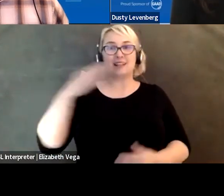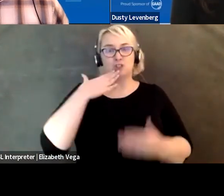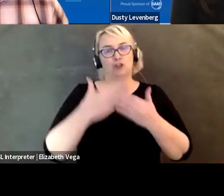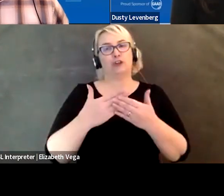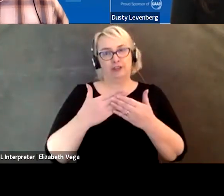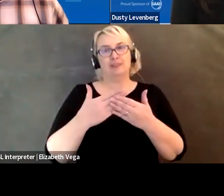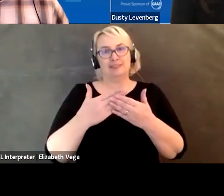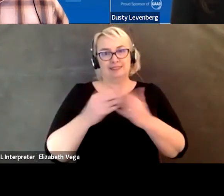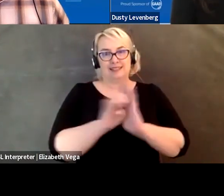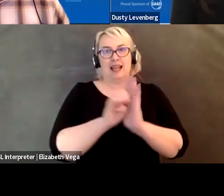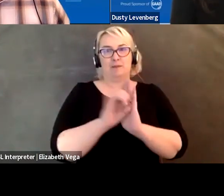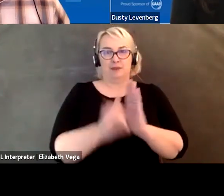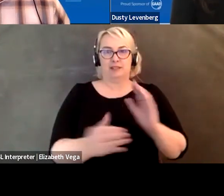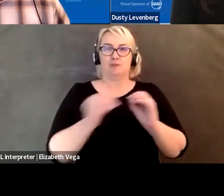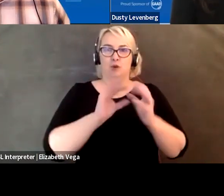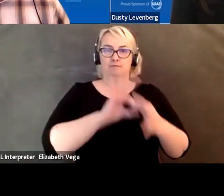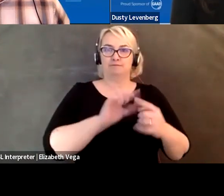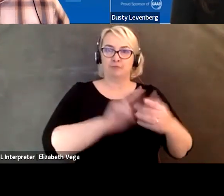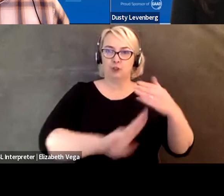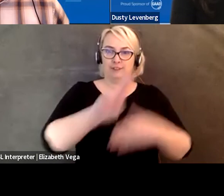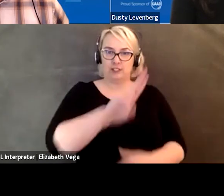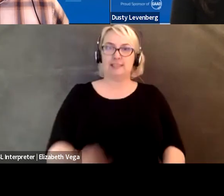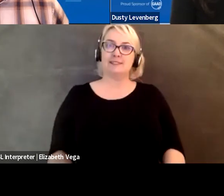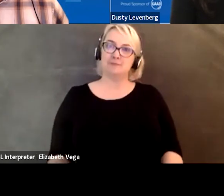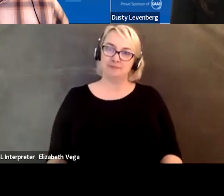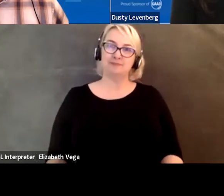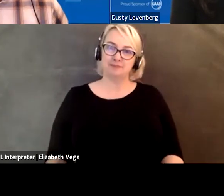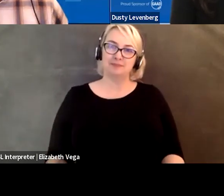Dennis Lembree: Yeah.